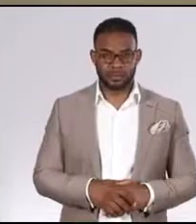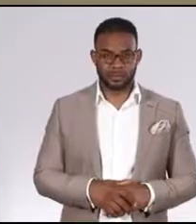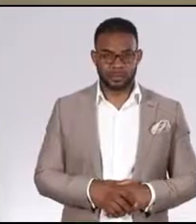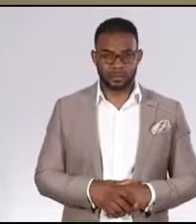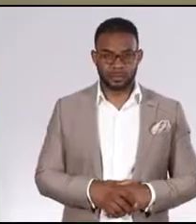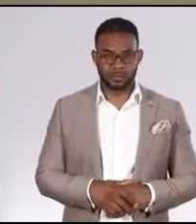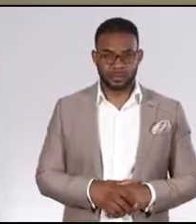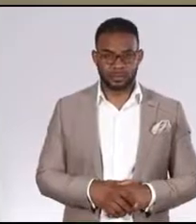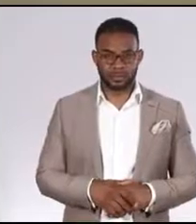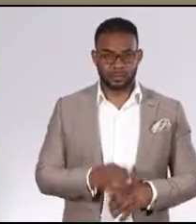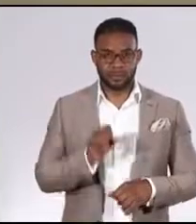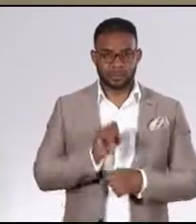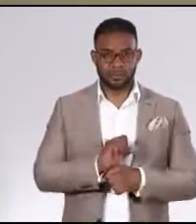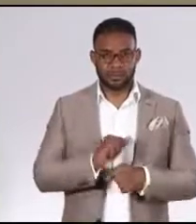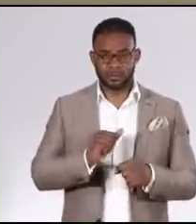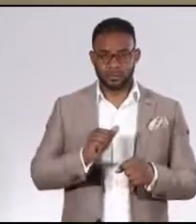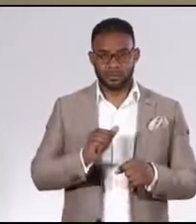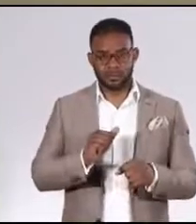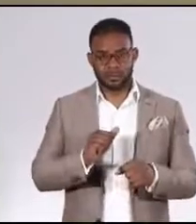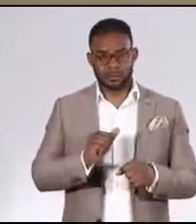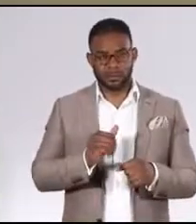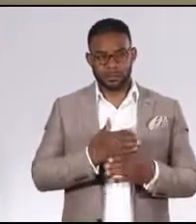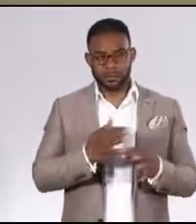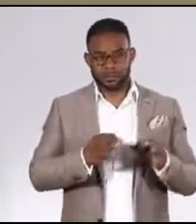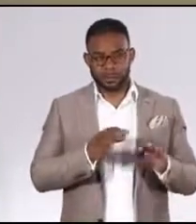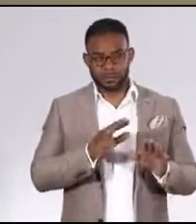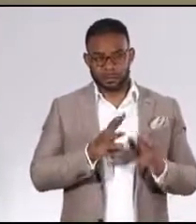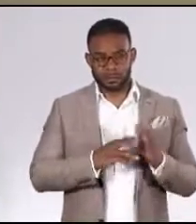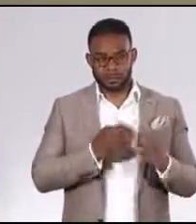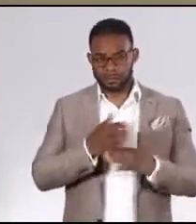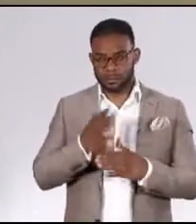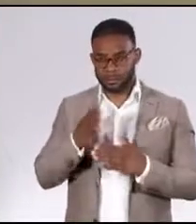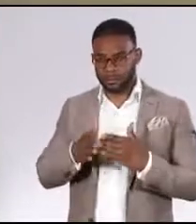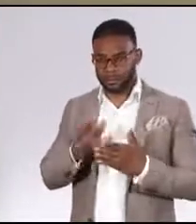Working the corporate world. After I finished school, I had success, but at a price,